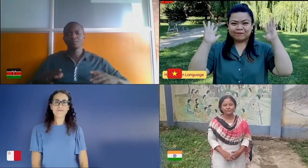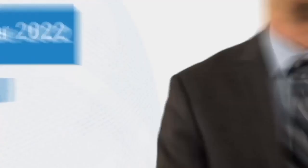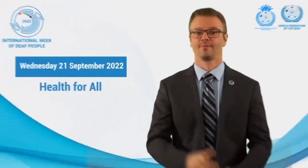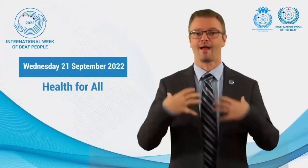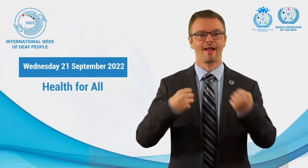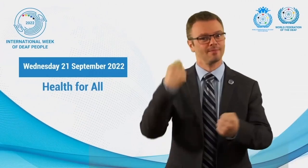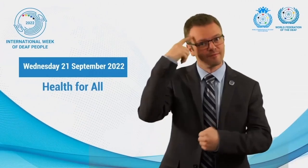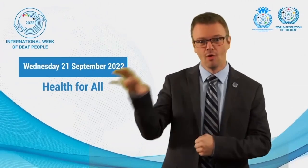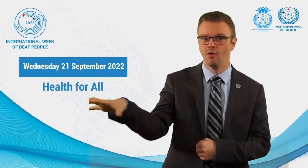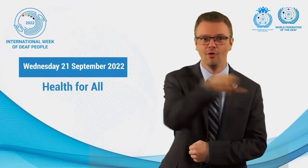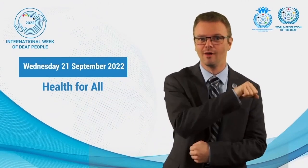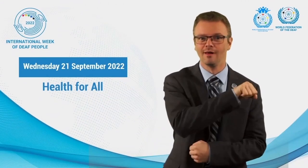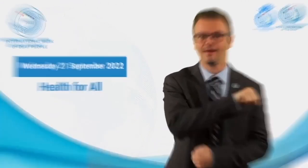Health for all.